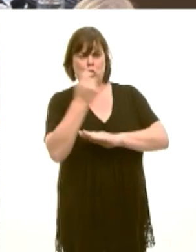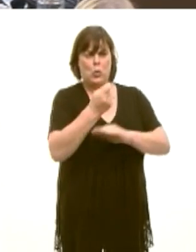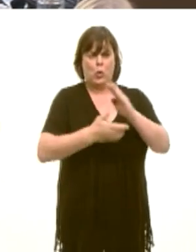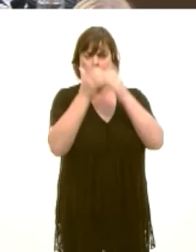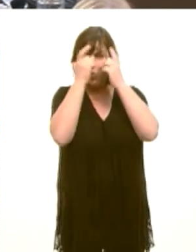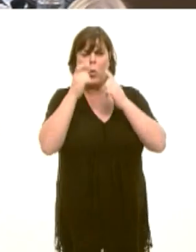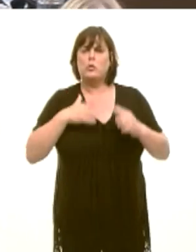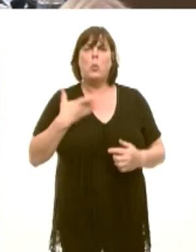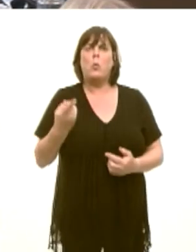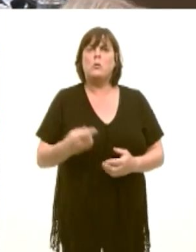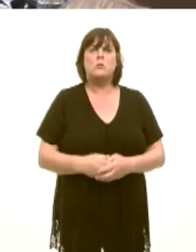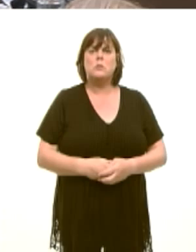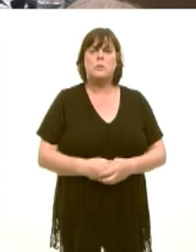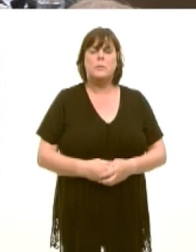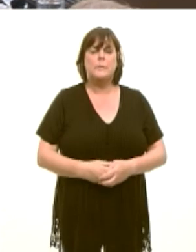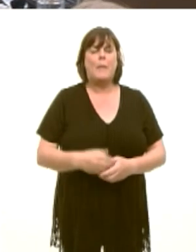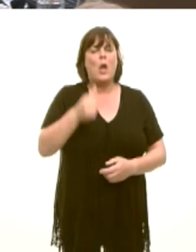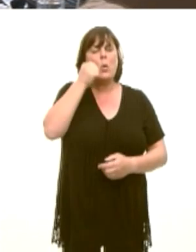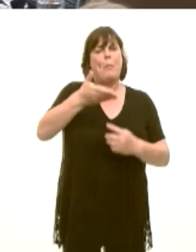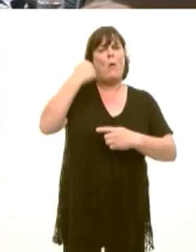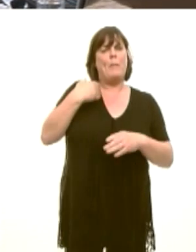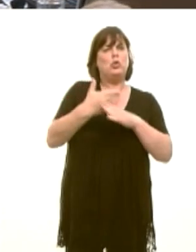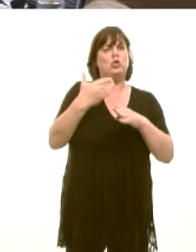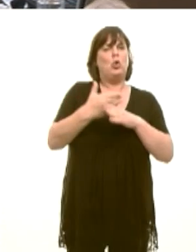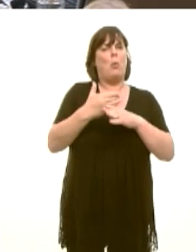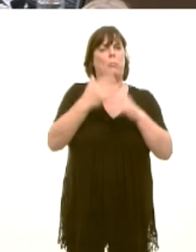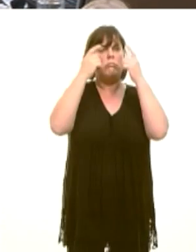but one of the things that we are looking at is how we can make sure that there is a